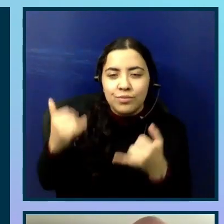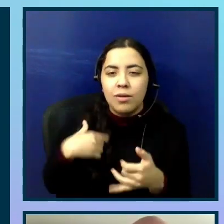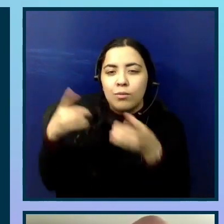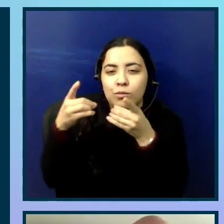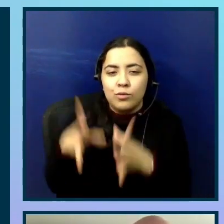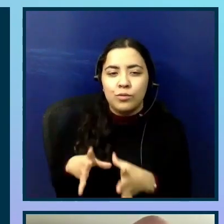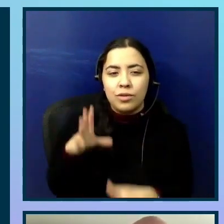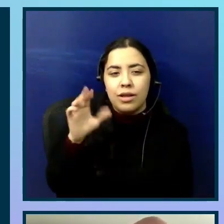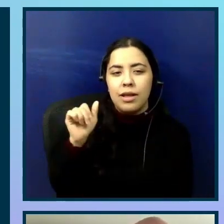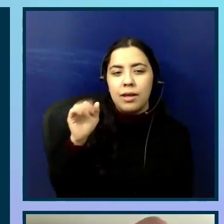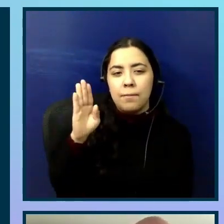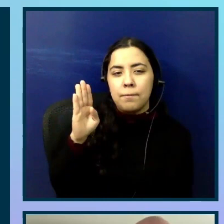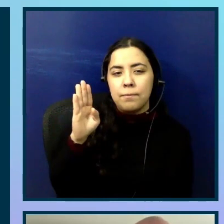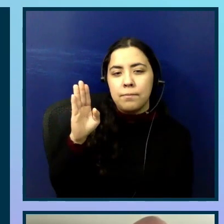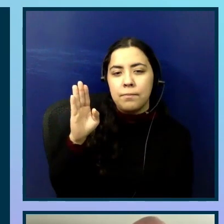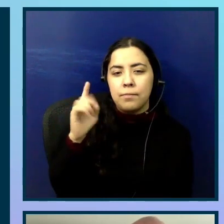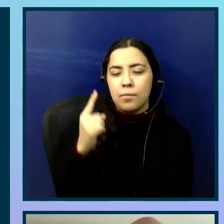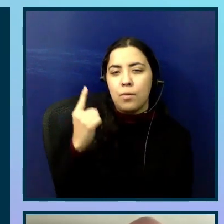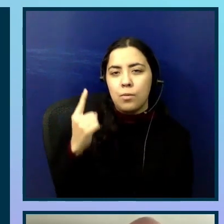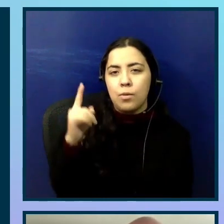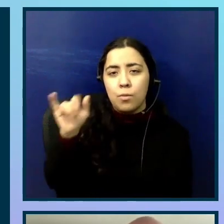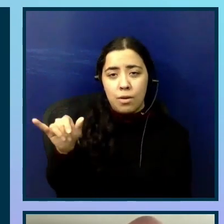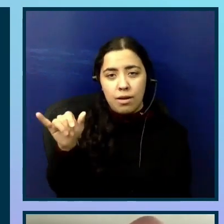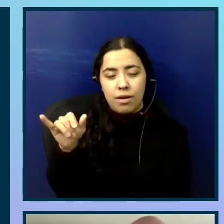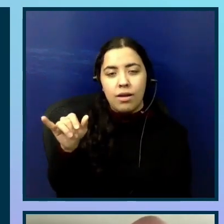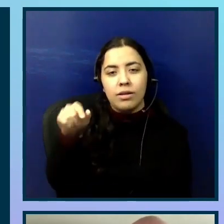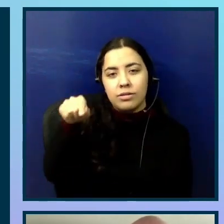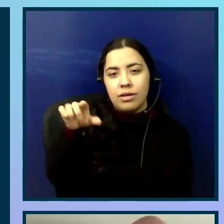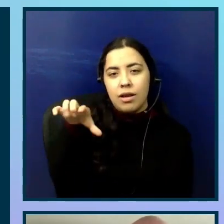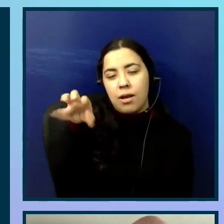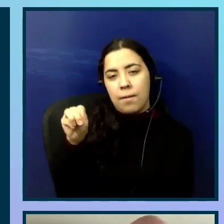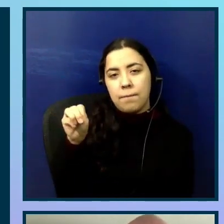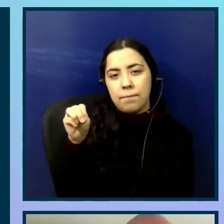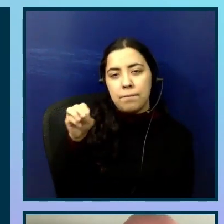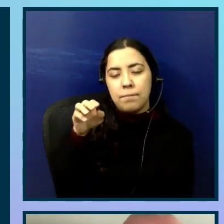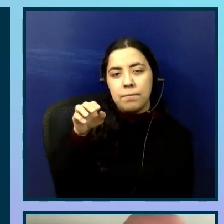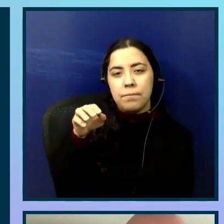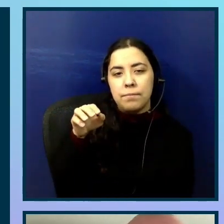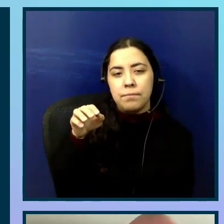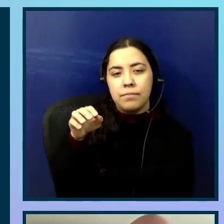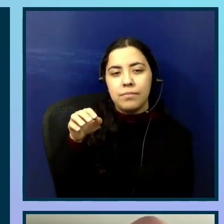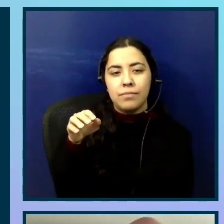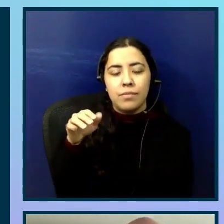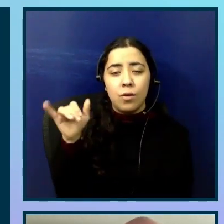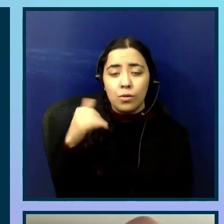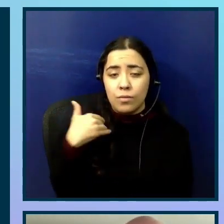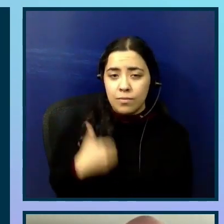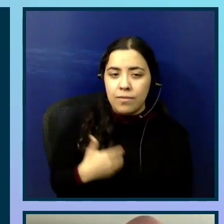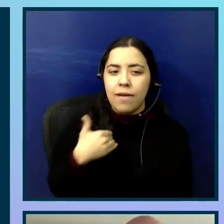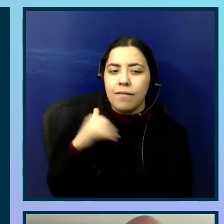that's spelled A-B-1-1-Y.com. I've also got ADHD and I'm dyslexic.